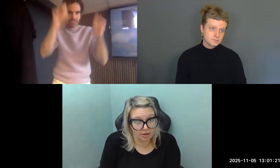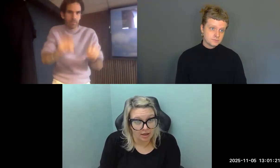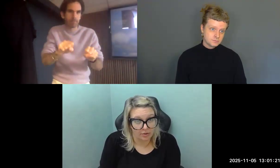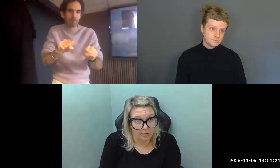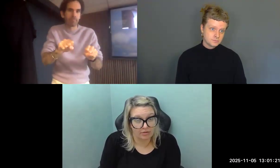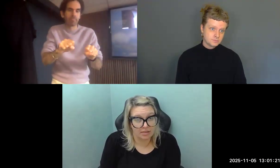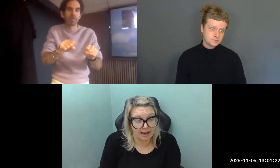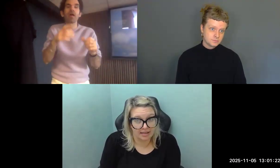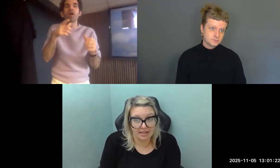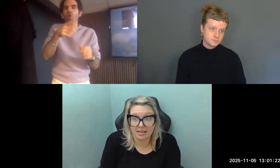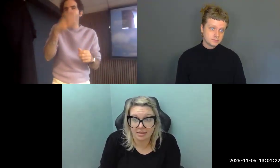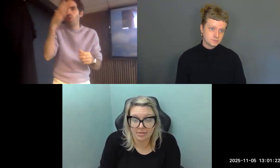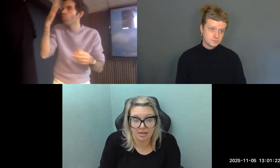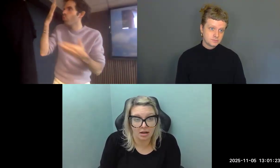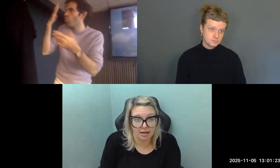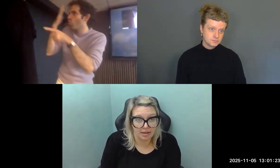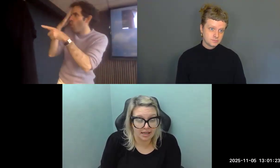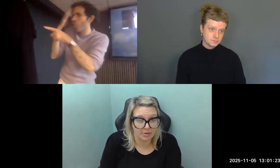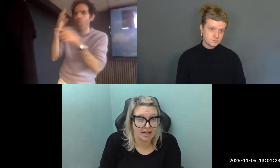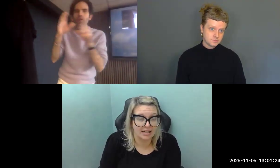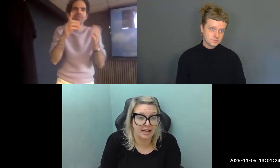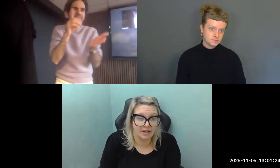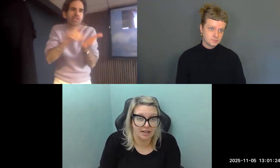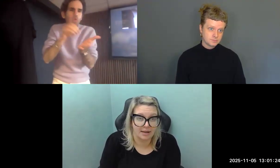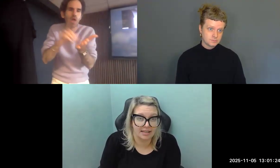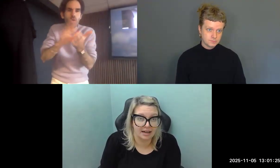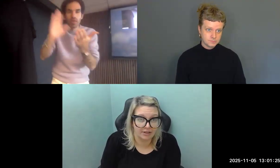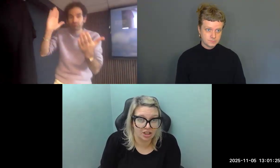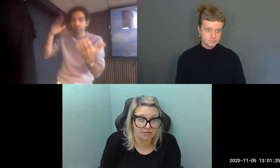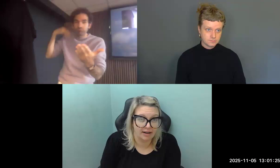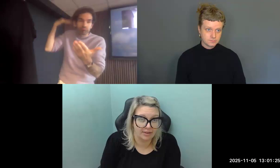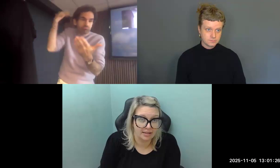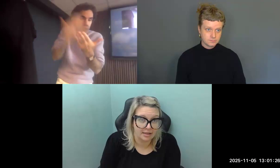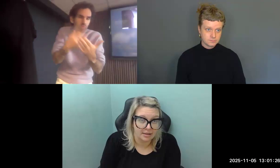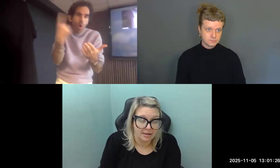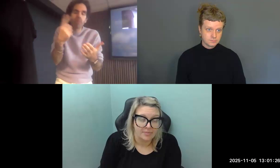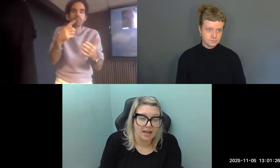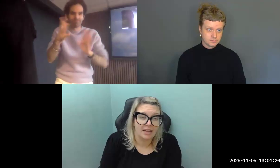that we respect the systems that are in place within LSF and had better clarification around this.